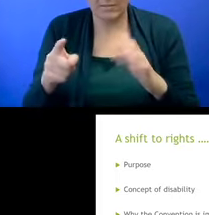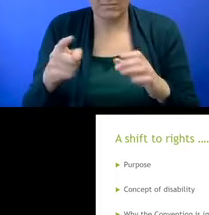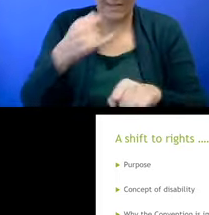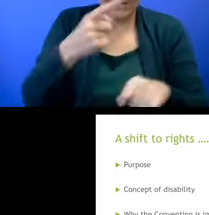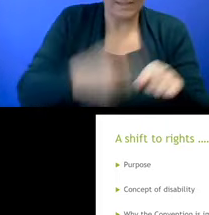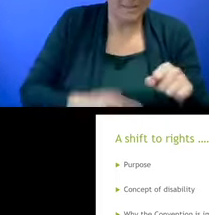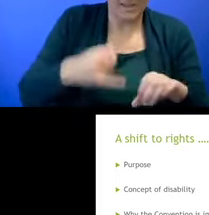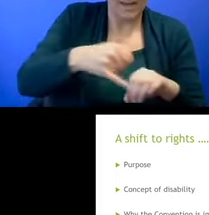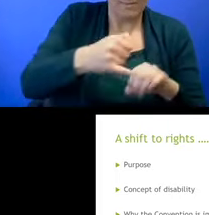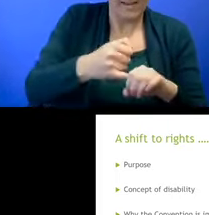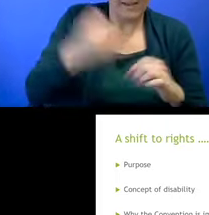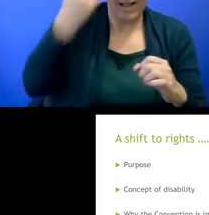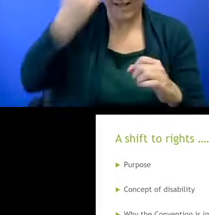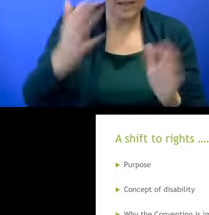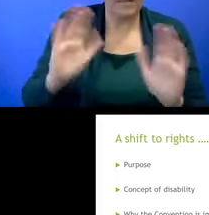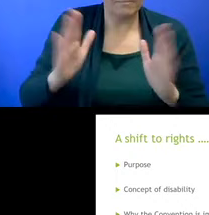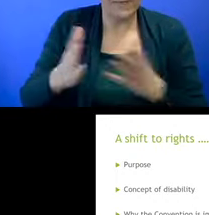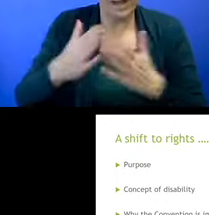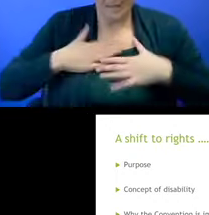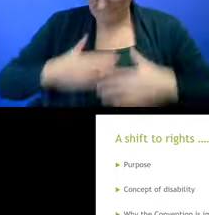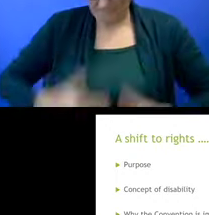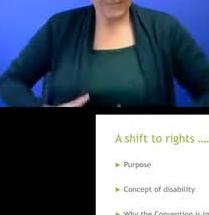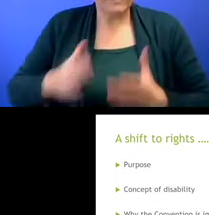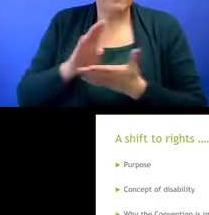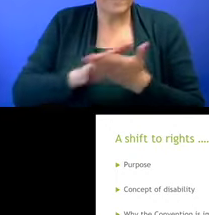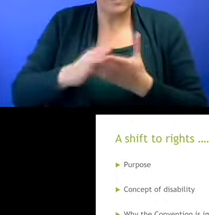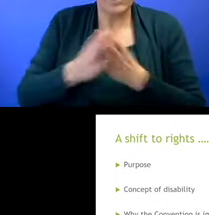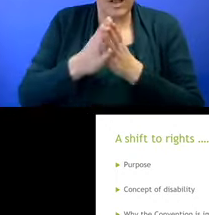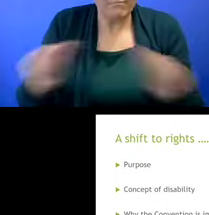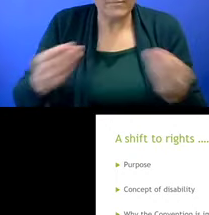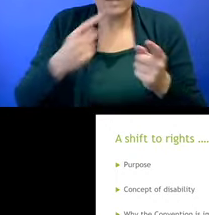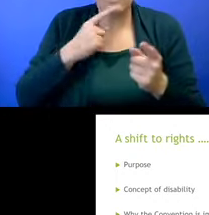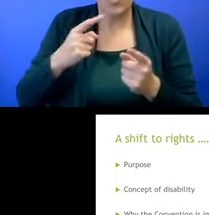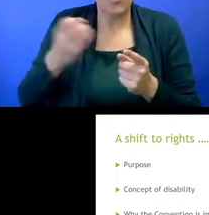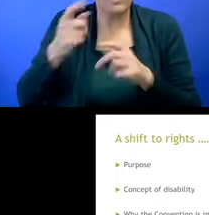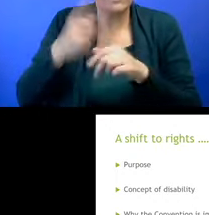it is not a biological loss, or a failure on the part of disabled people,